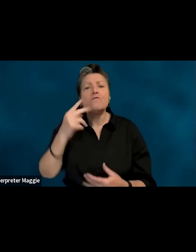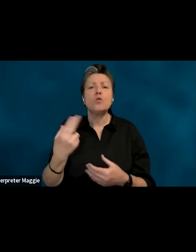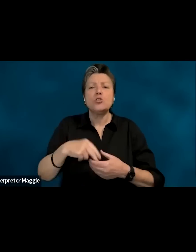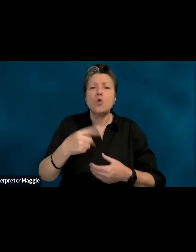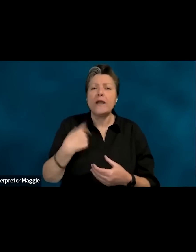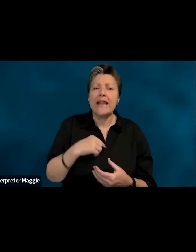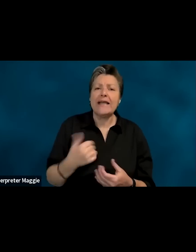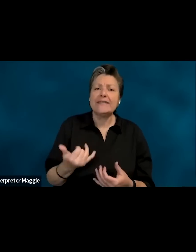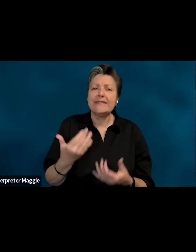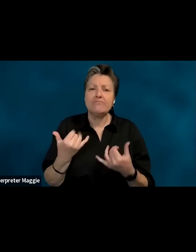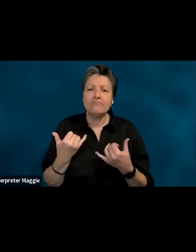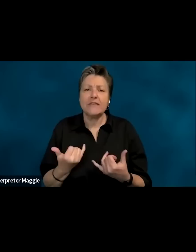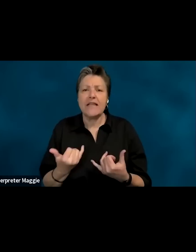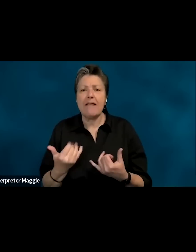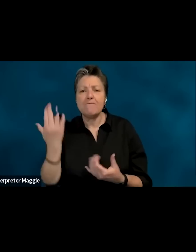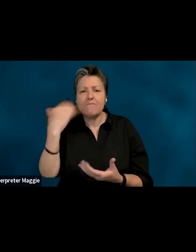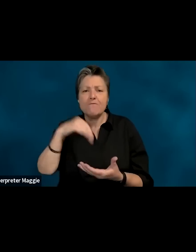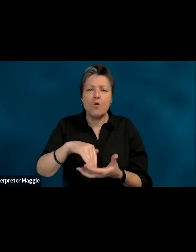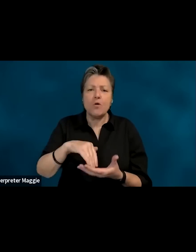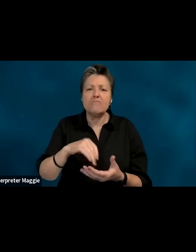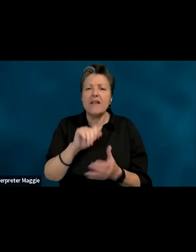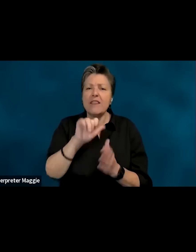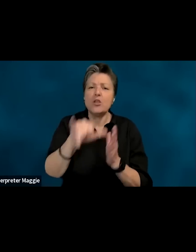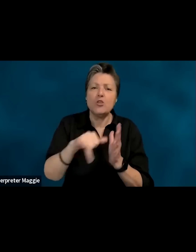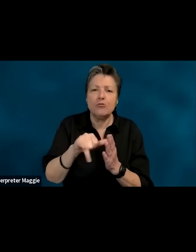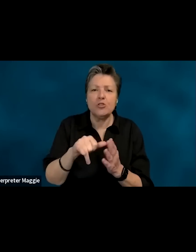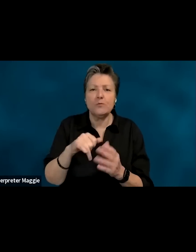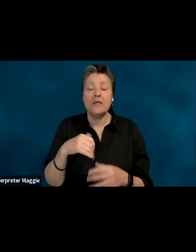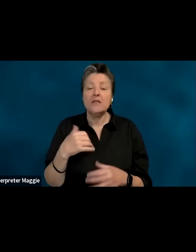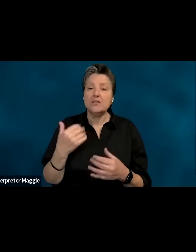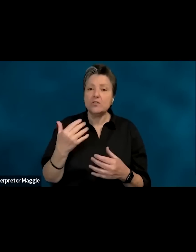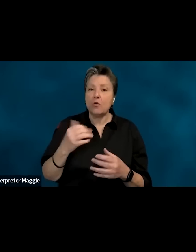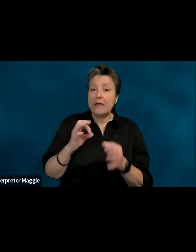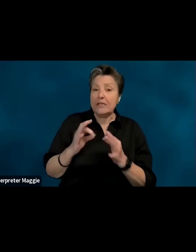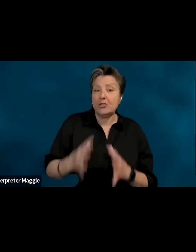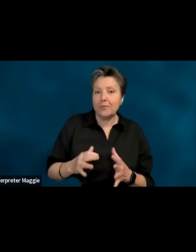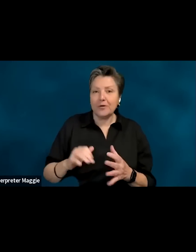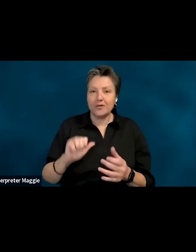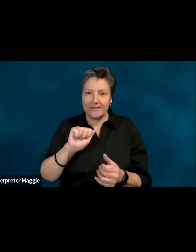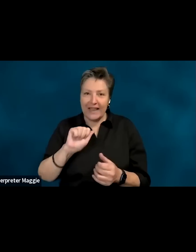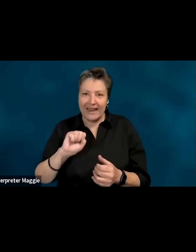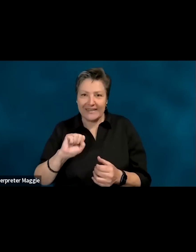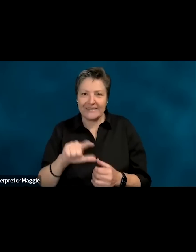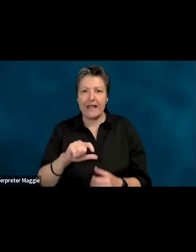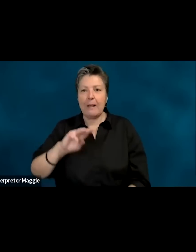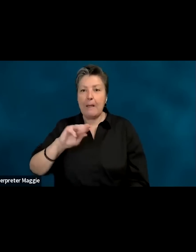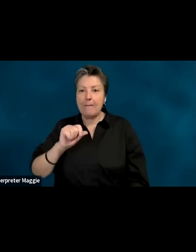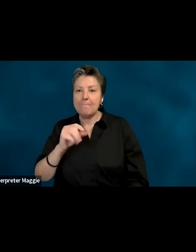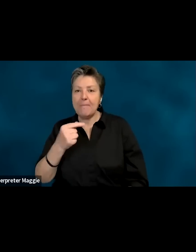Maggie and Mara Basanti Santa Maria. Today's topic centers on four key ingredients